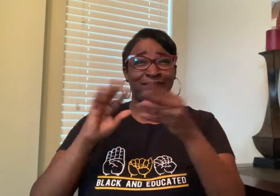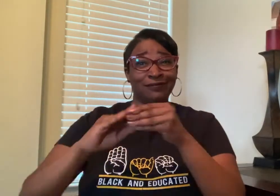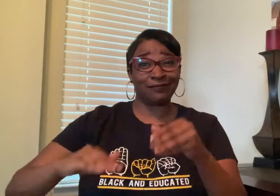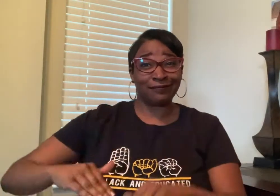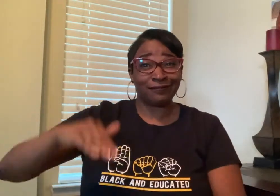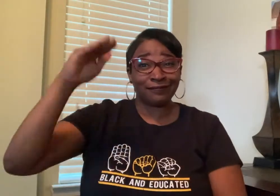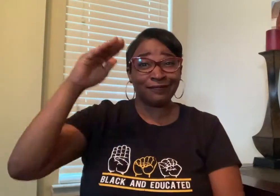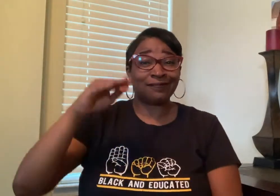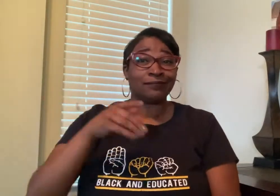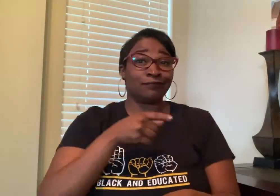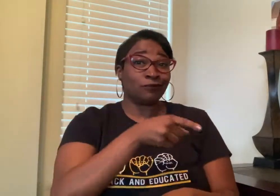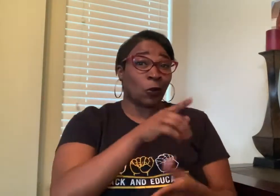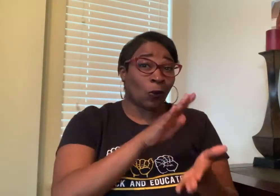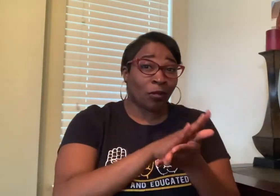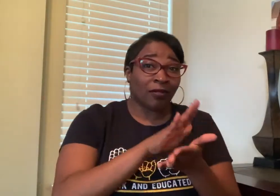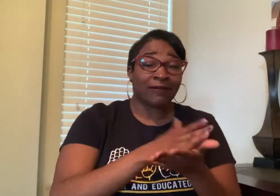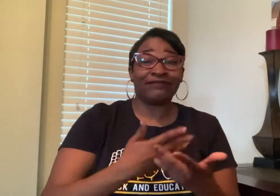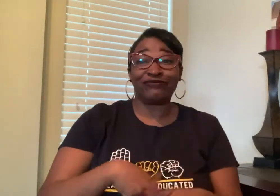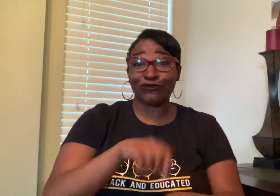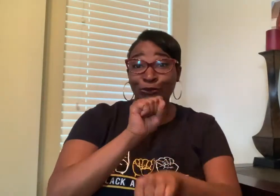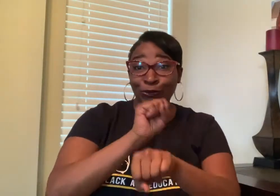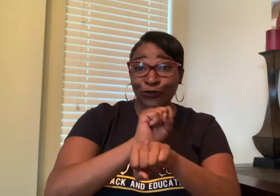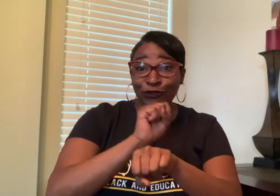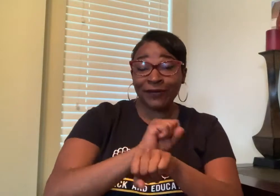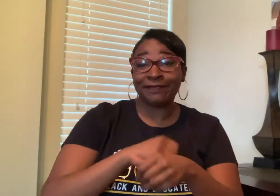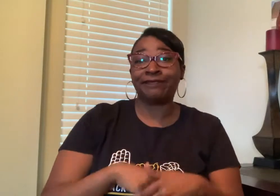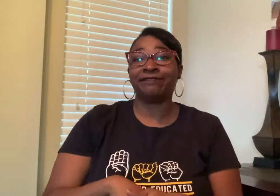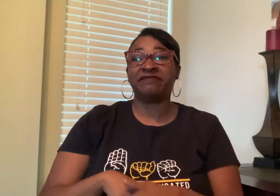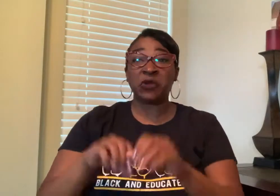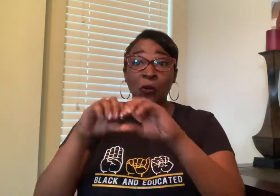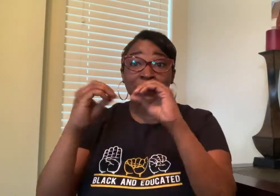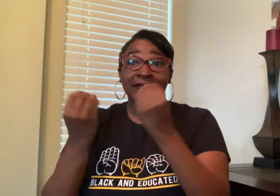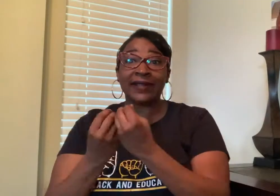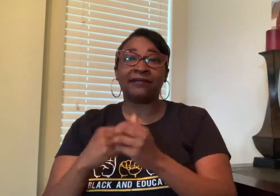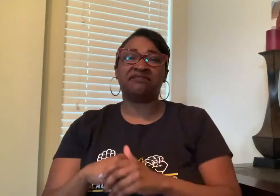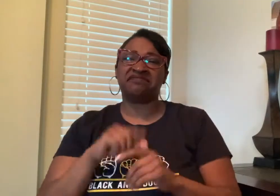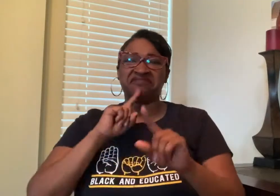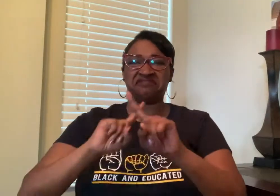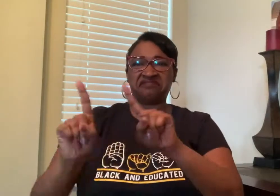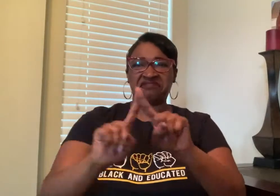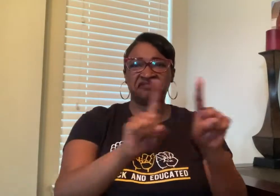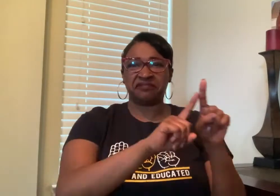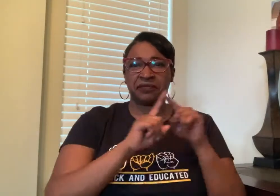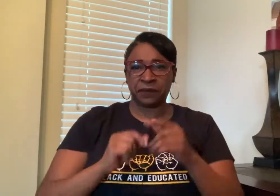for years, but have decided it is finally time to share their stories.